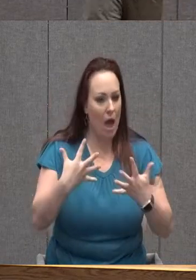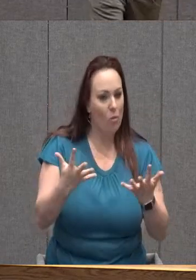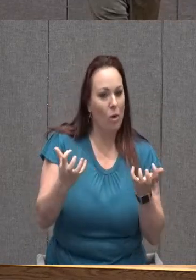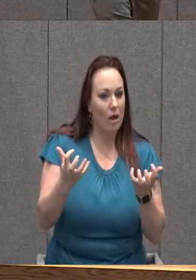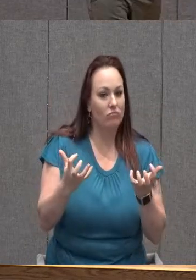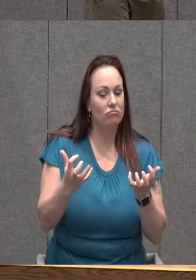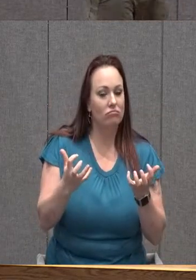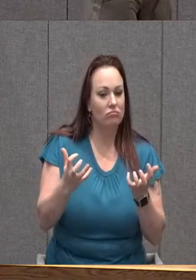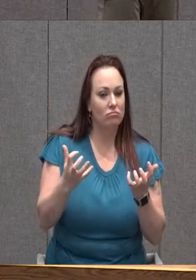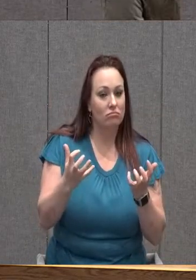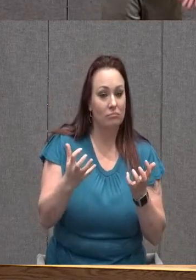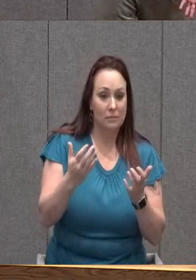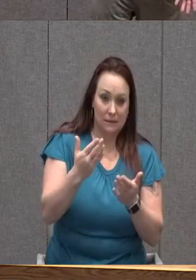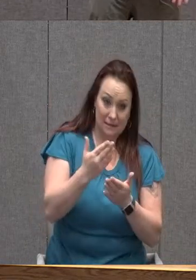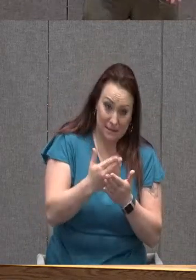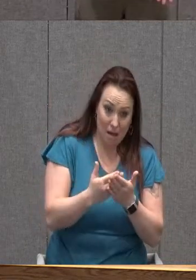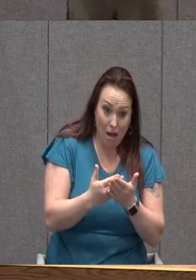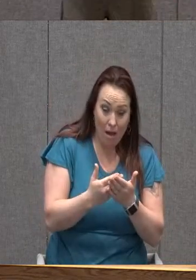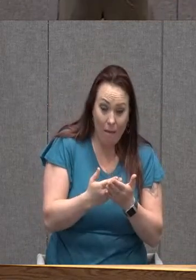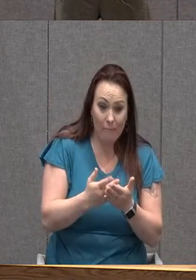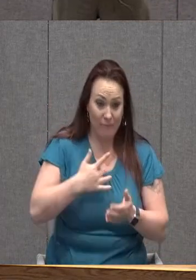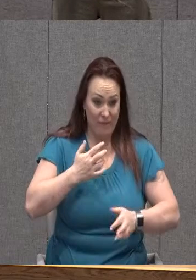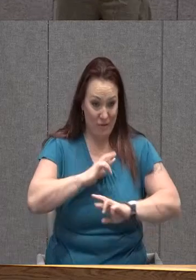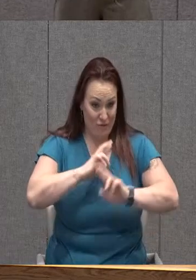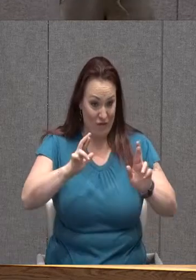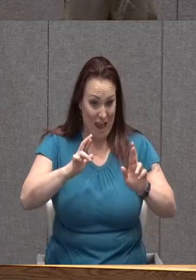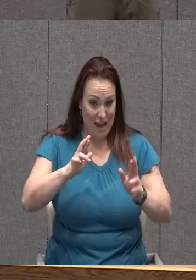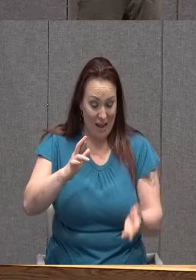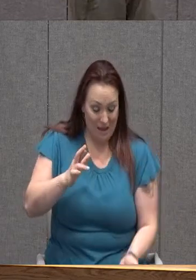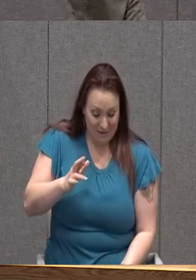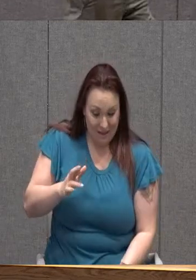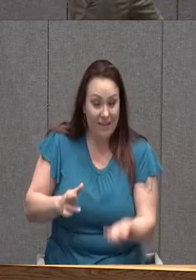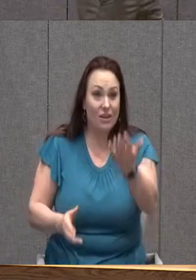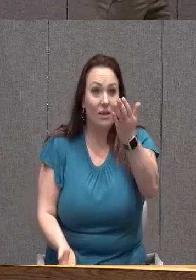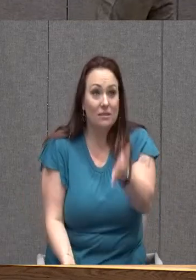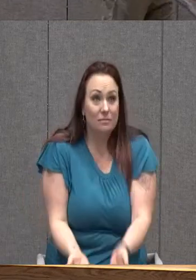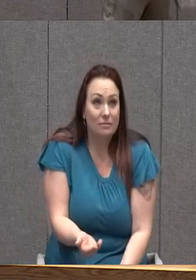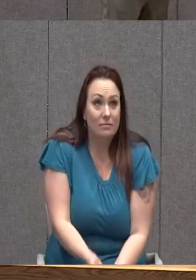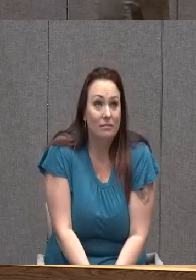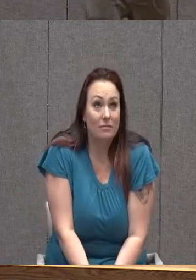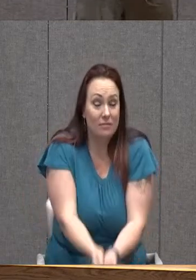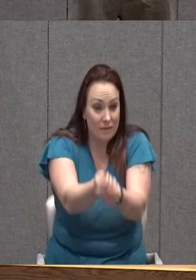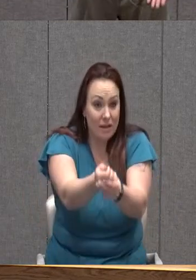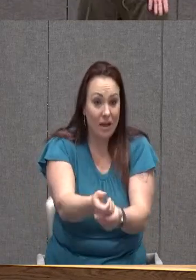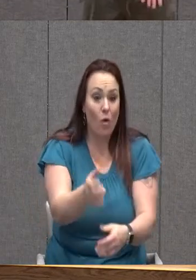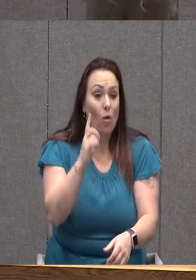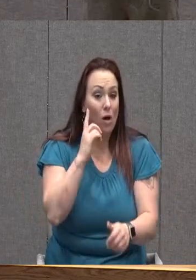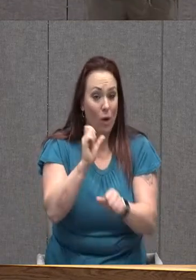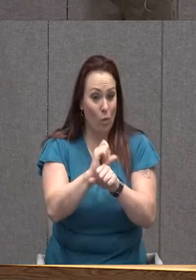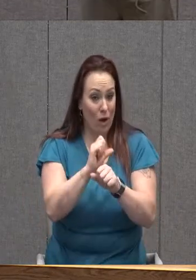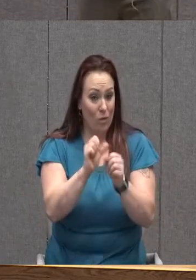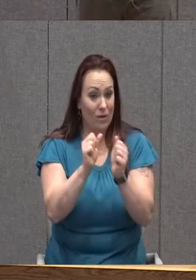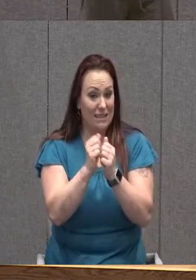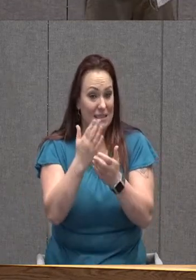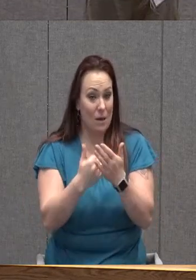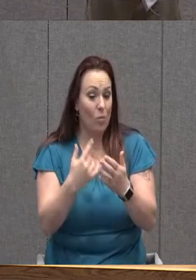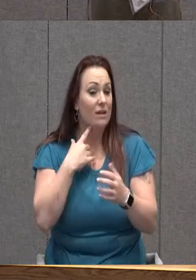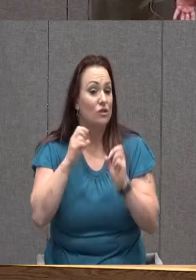Some of you are ready for that self-toss, or to work with somebody at home, and really work on your volleyball skills.